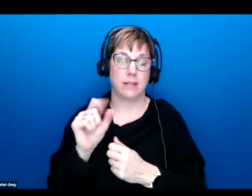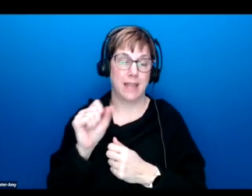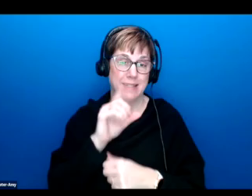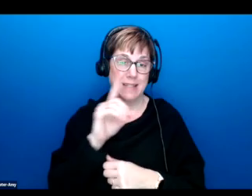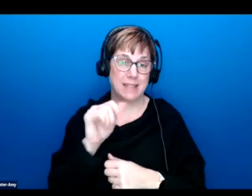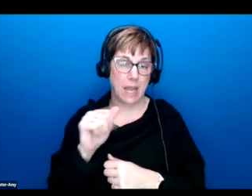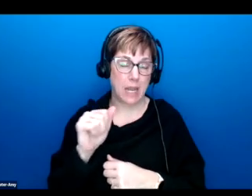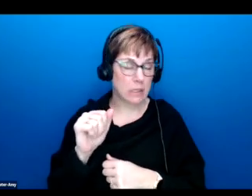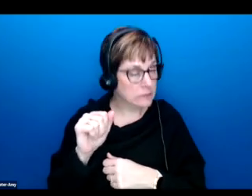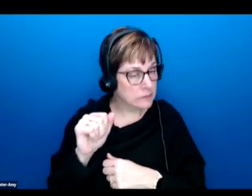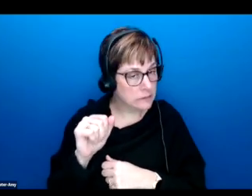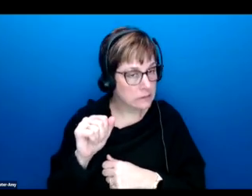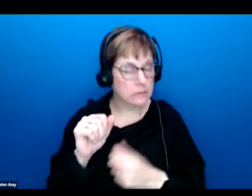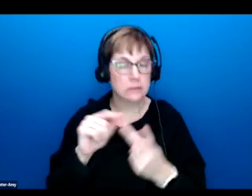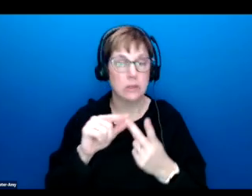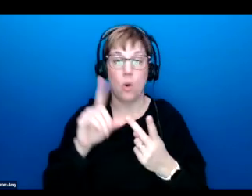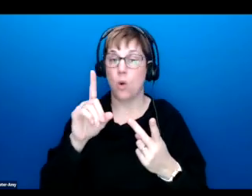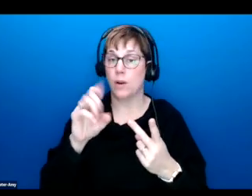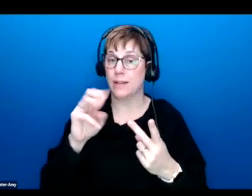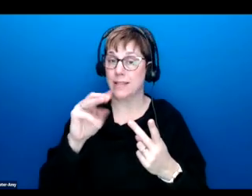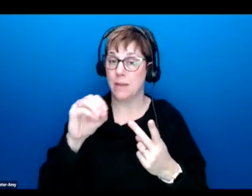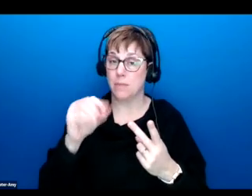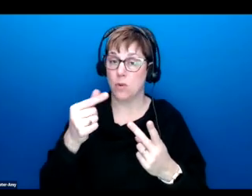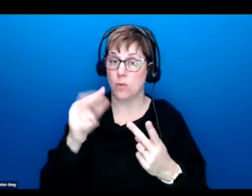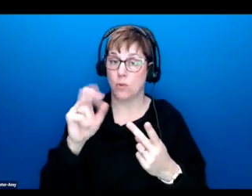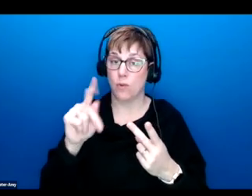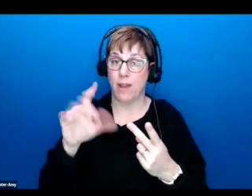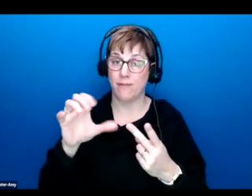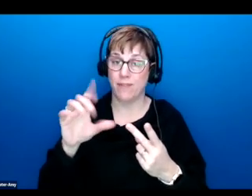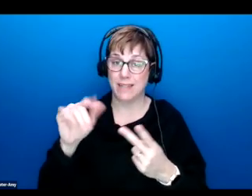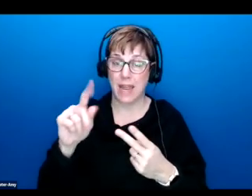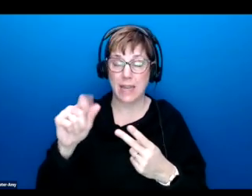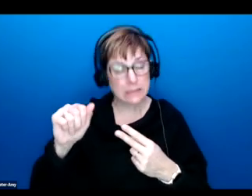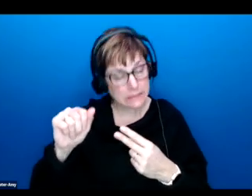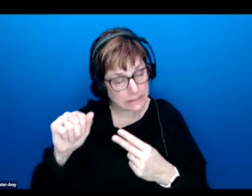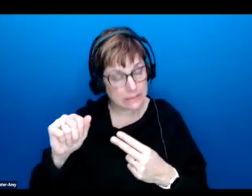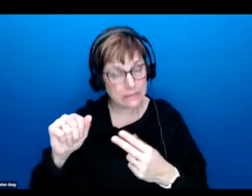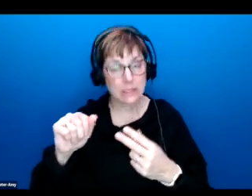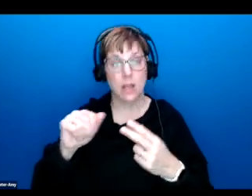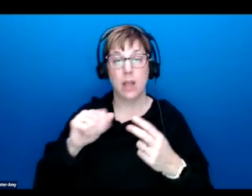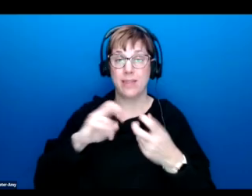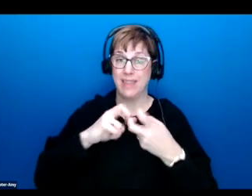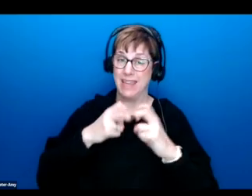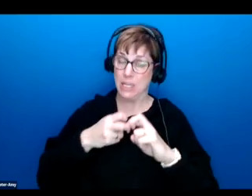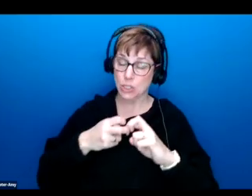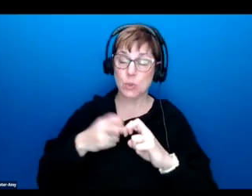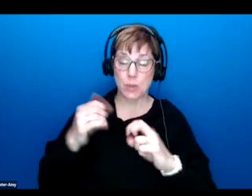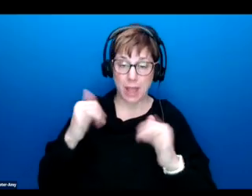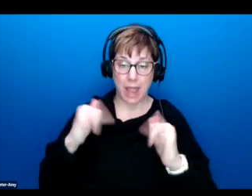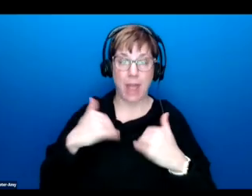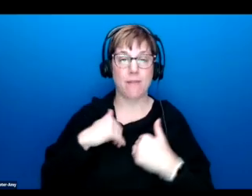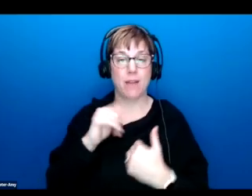or the demographic data in the files. But despite its issues, T-MSIS still provides incredibly useful information